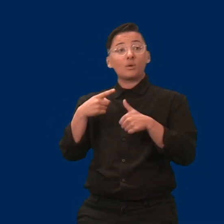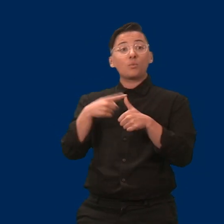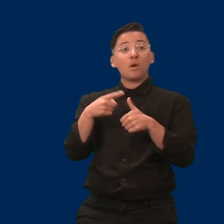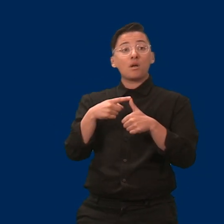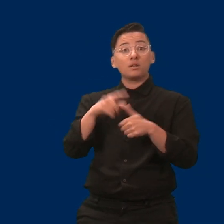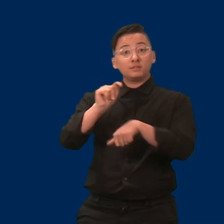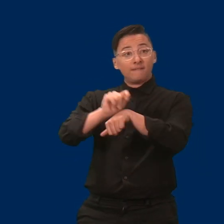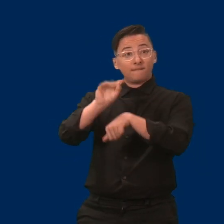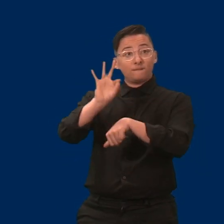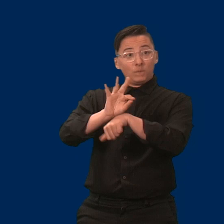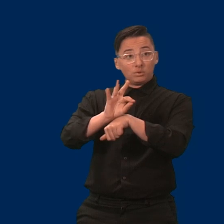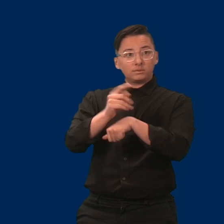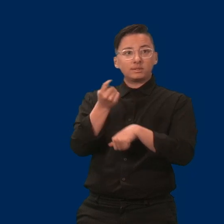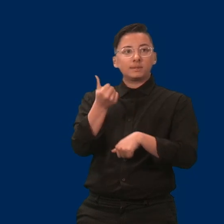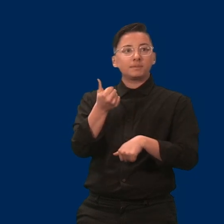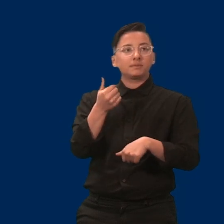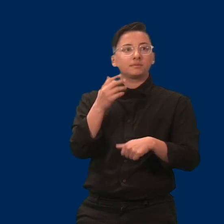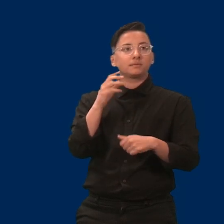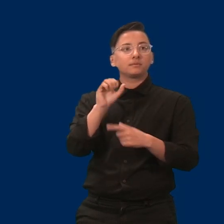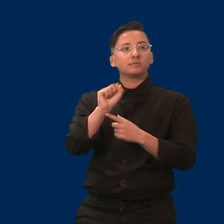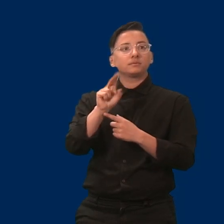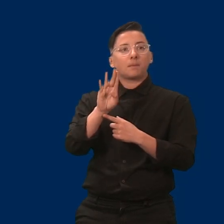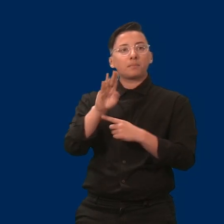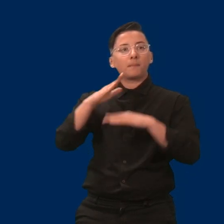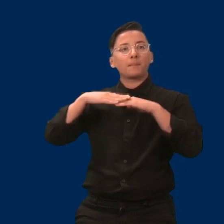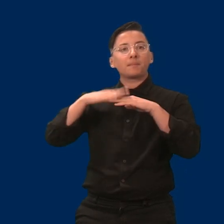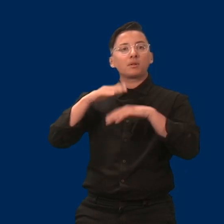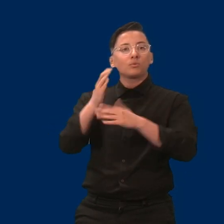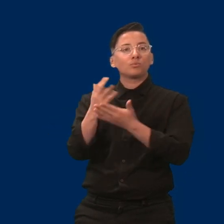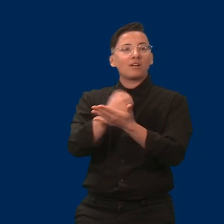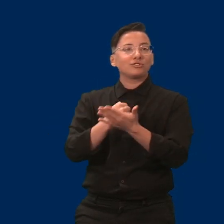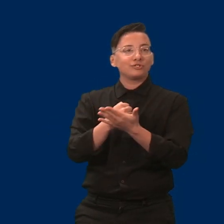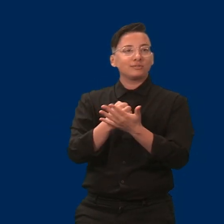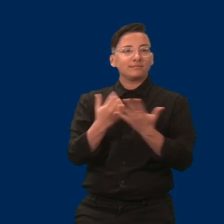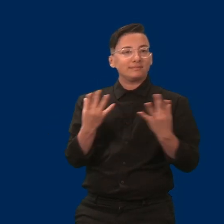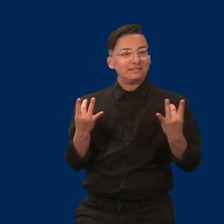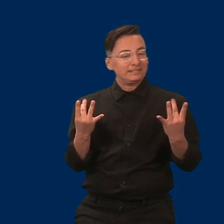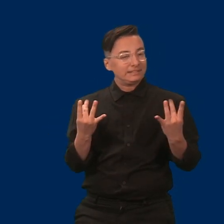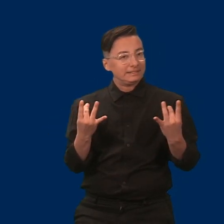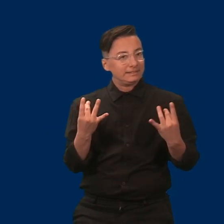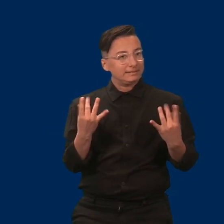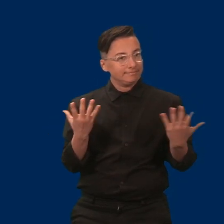Wage, and I know that can be kind of a controversial issue. But it is something I've supported.